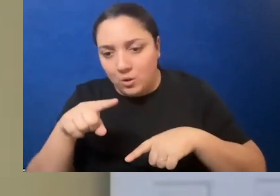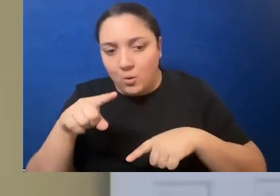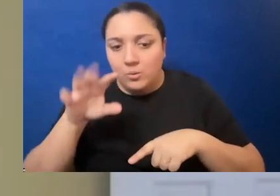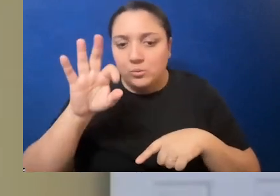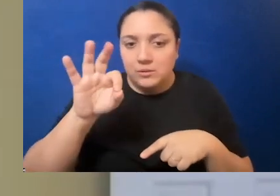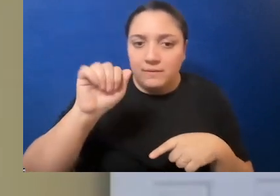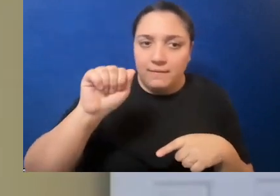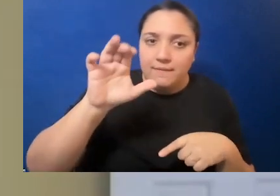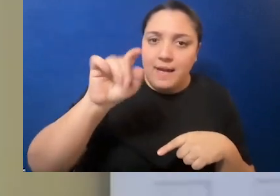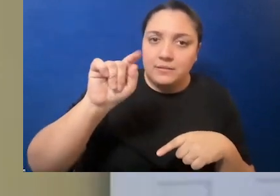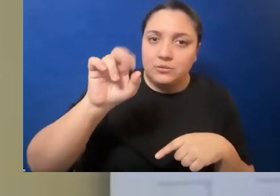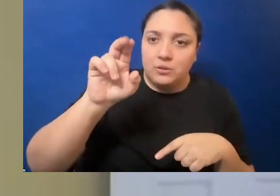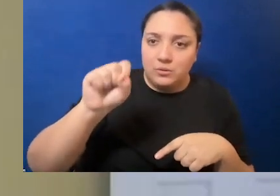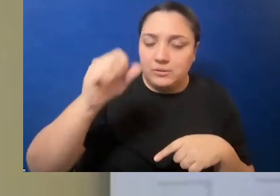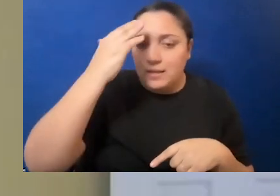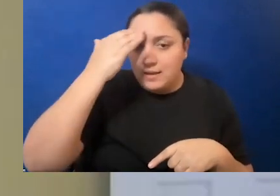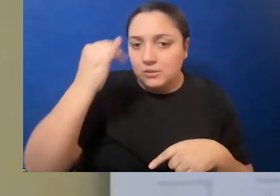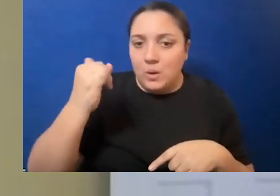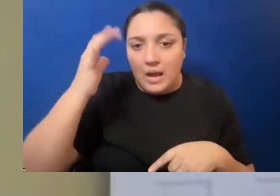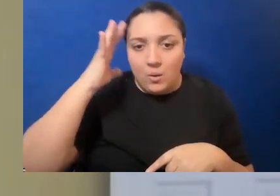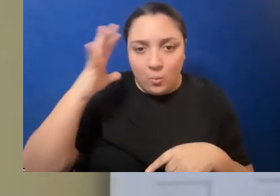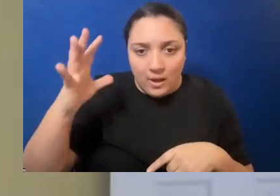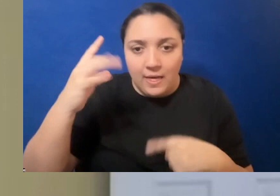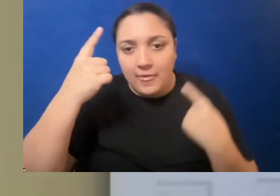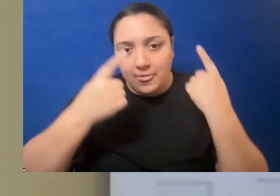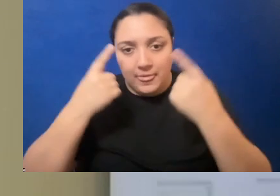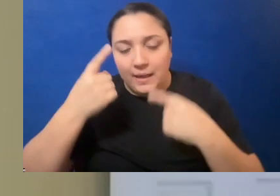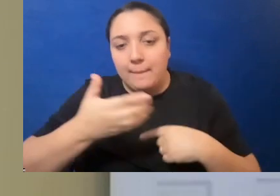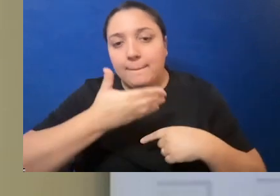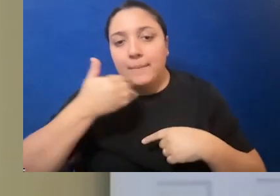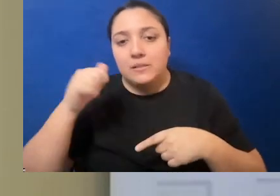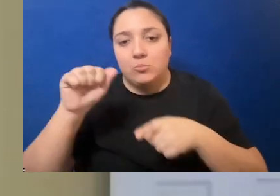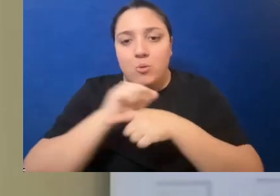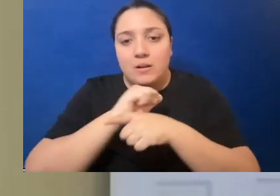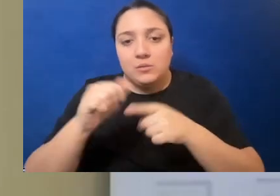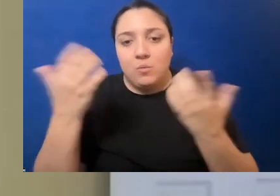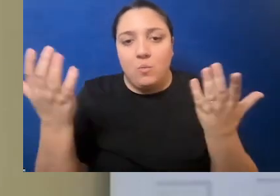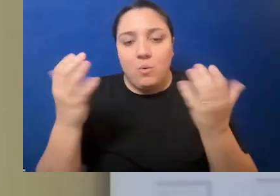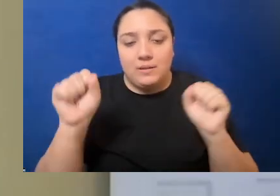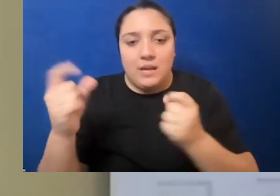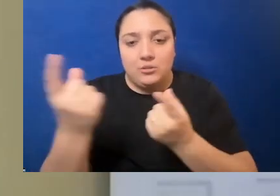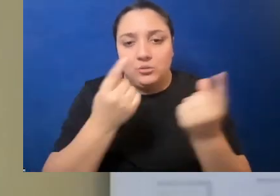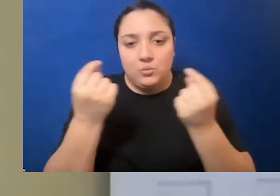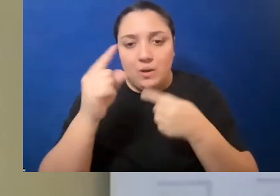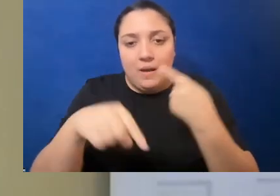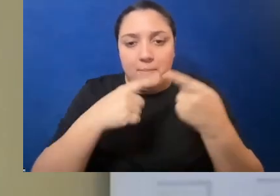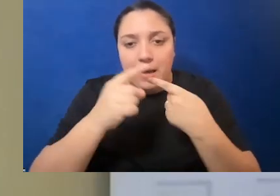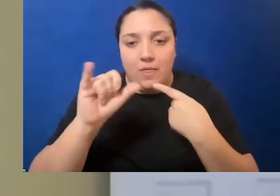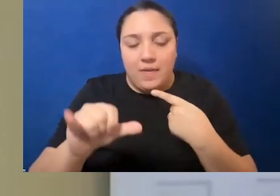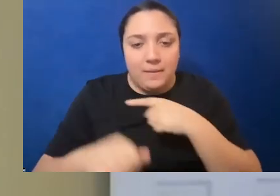INSTRUCTION AND HAVE THESE FACTORS IN PLAY. WE ARE GOING TO FOCUS ON THE BEST PRACTICES AND WHAT TO DO